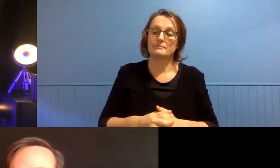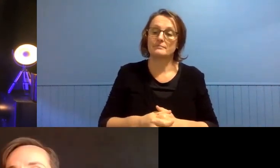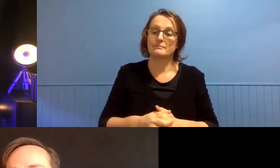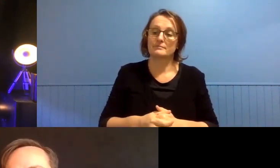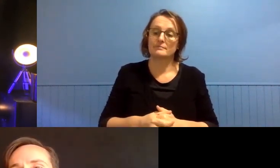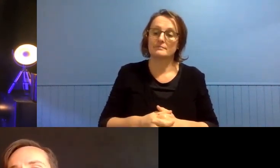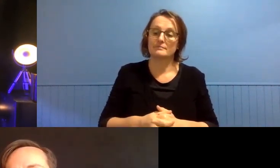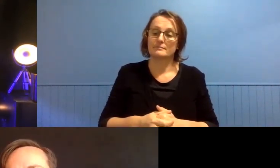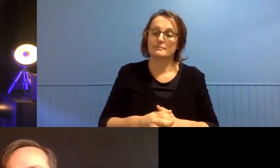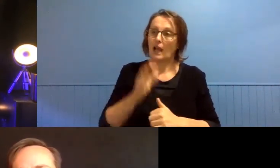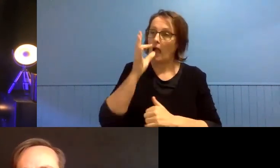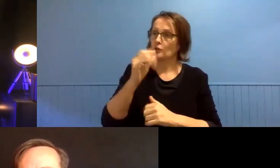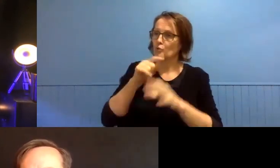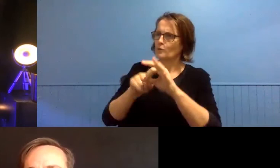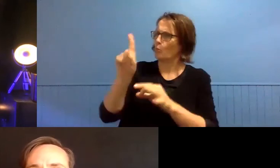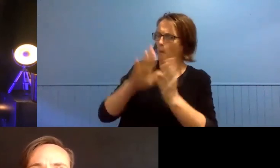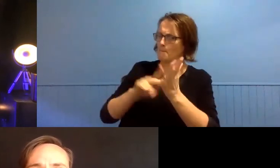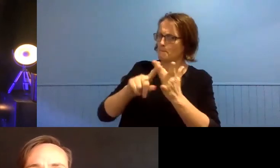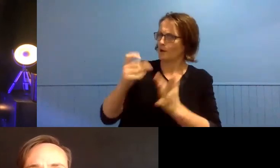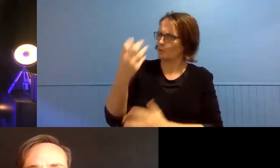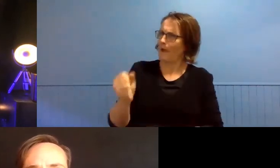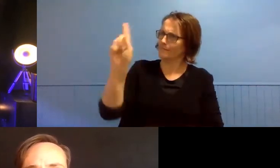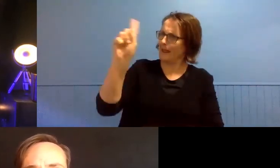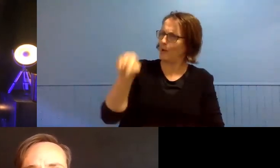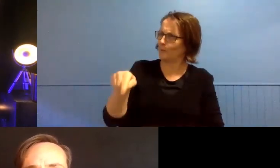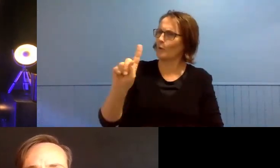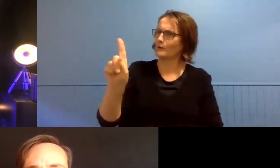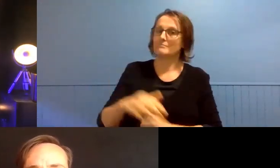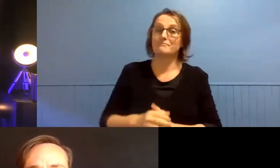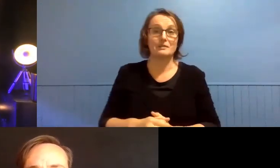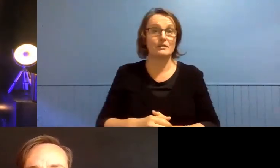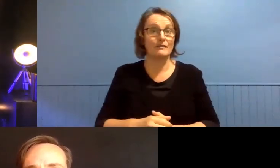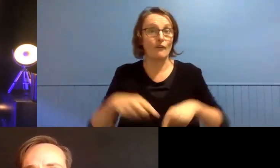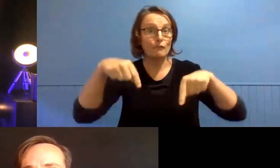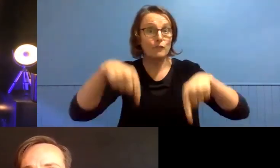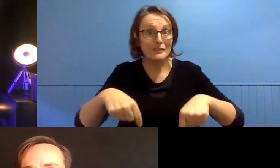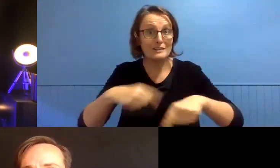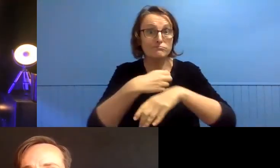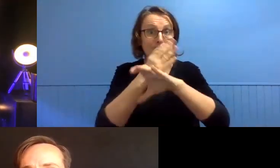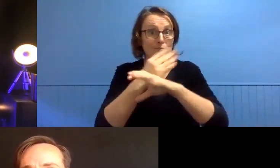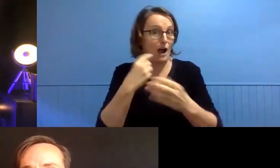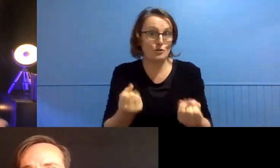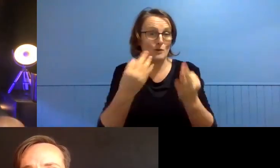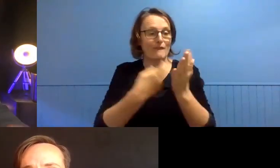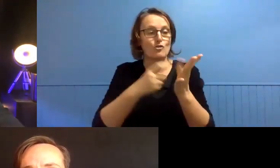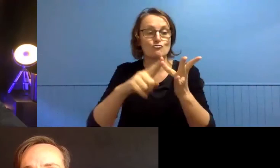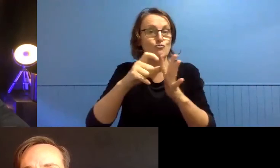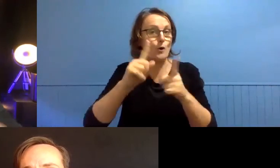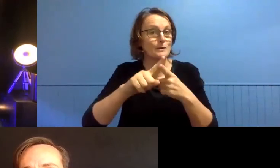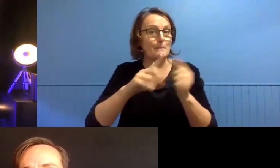what mic are you using for this recording? Brad blad believe it or not, I haven't got my Rodemic for me, I'm using the Mac microphone